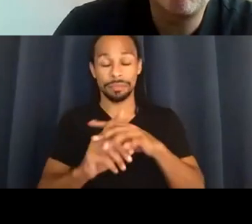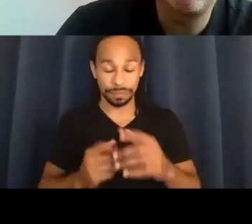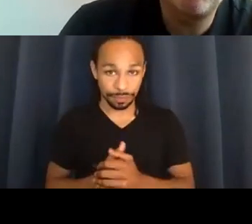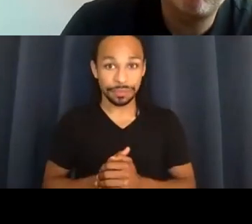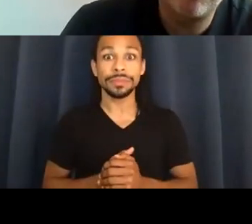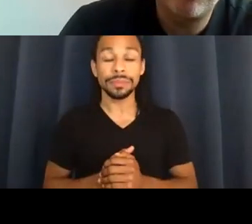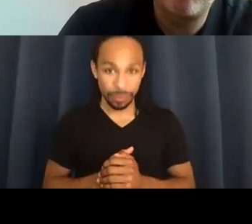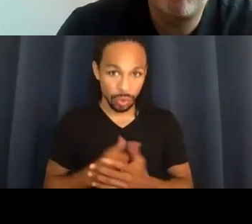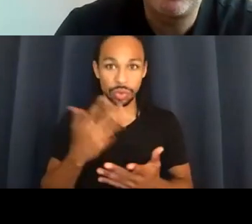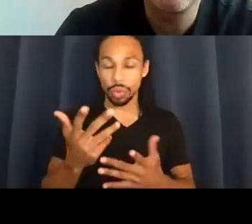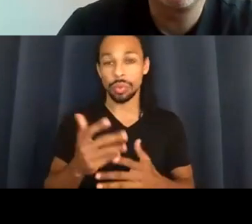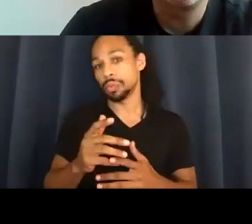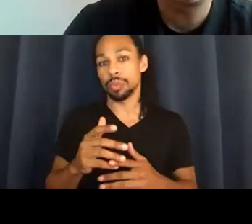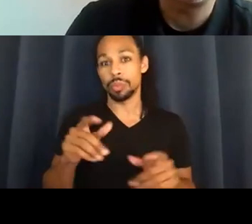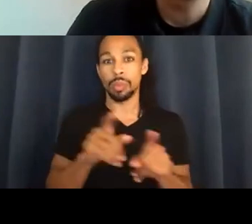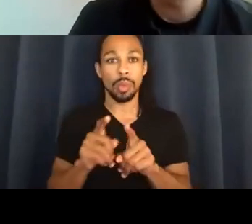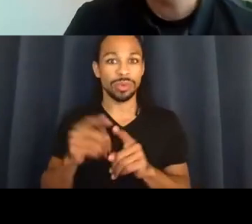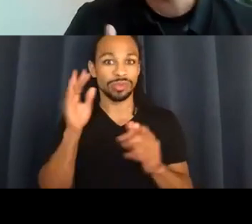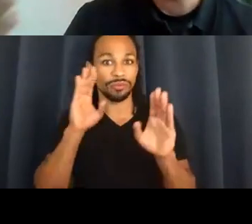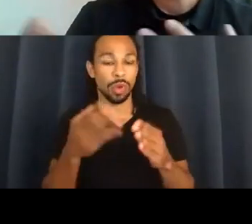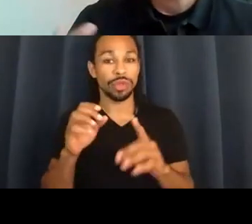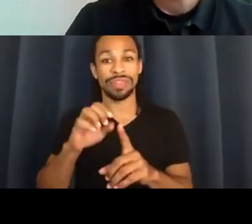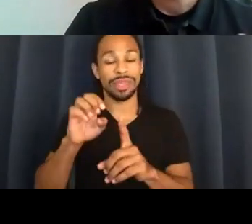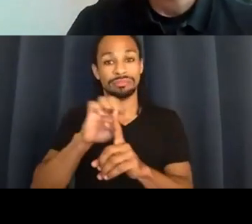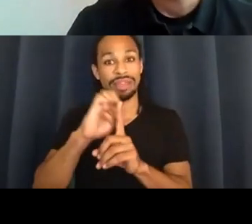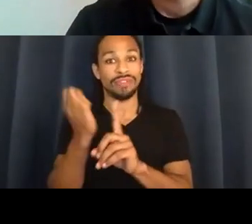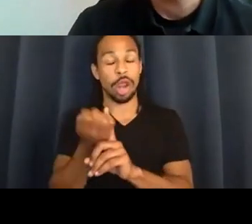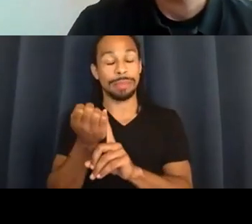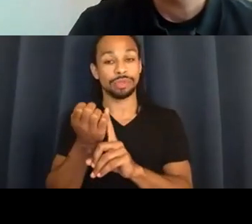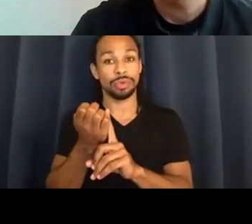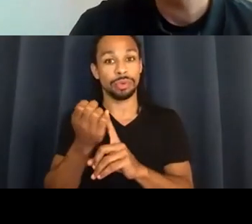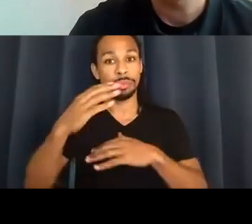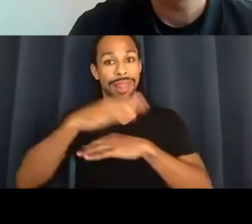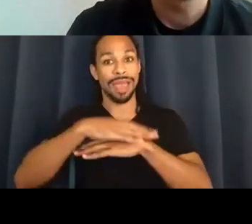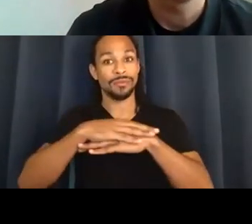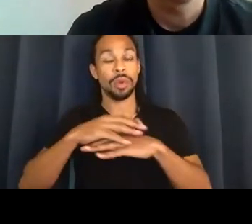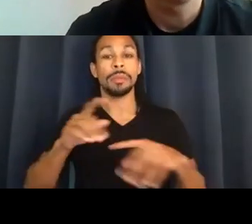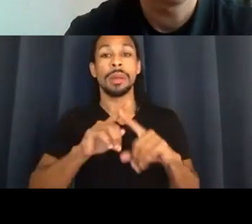18:14:34 platform, but it is tied to, you can't unpack these things from one from the